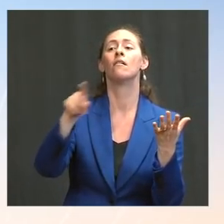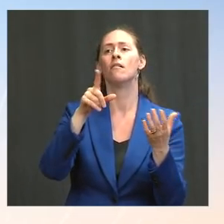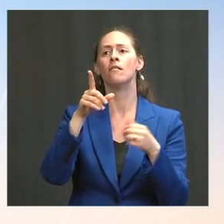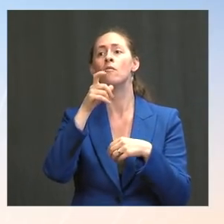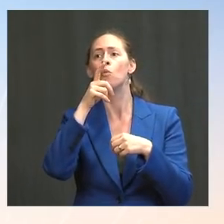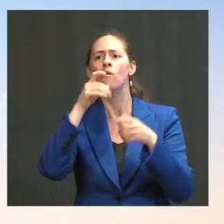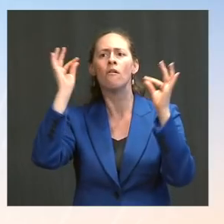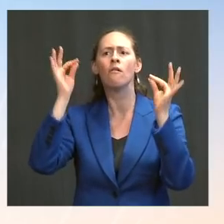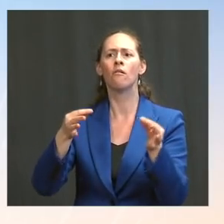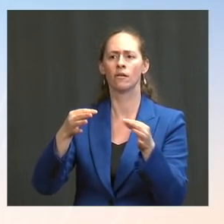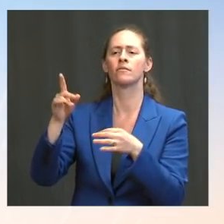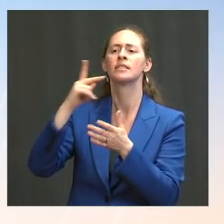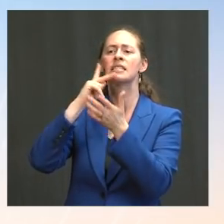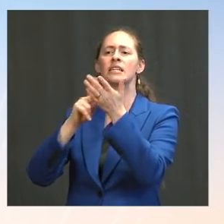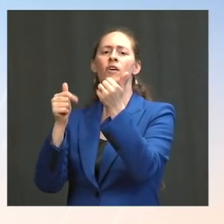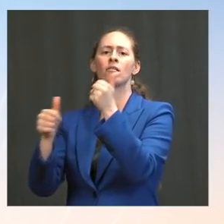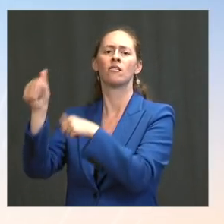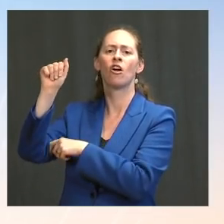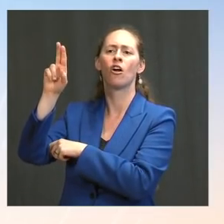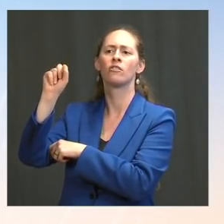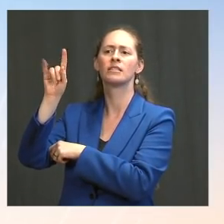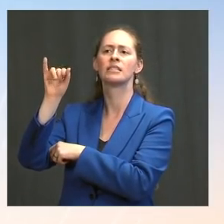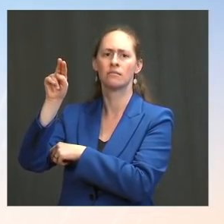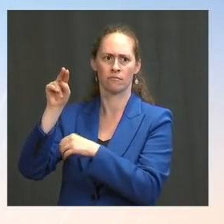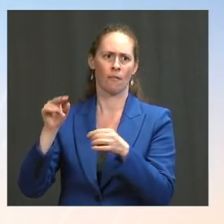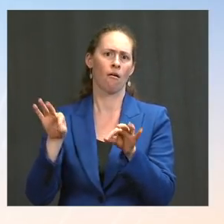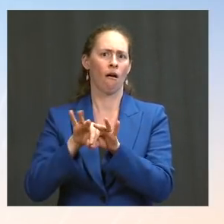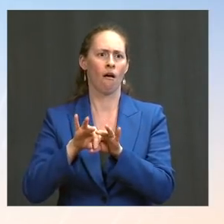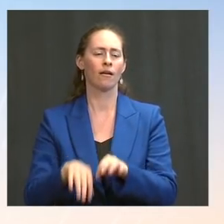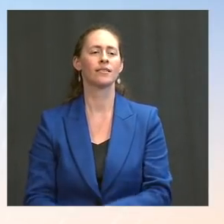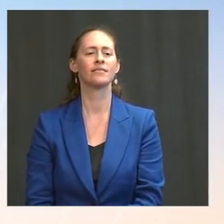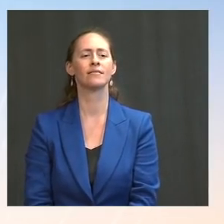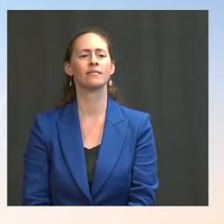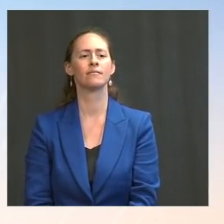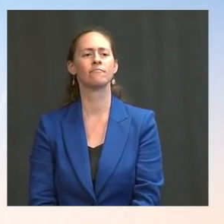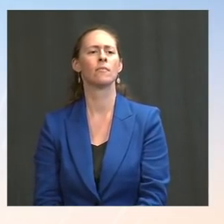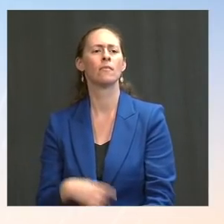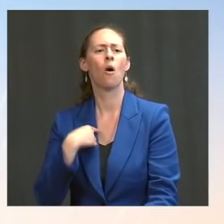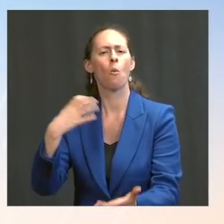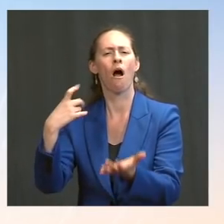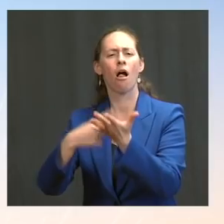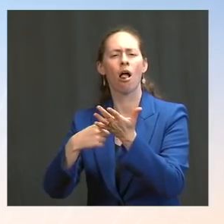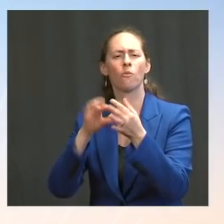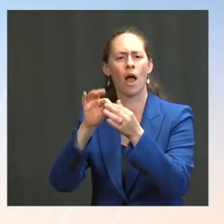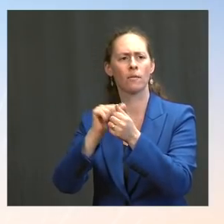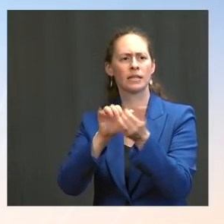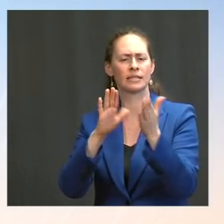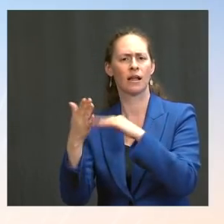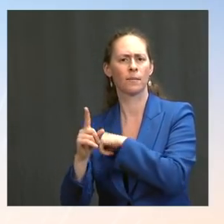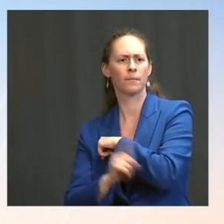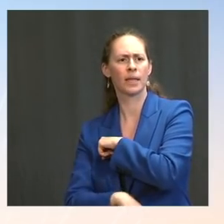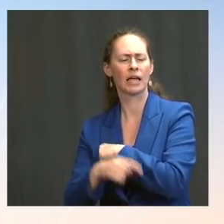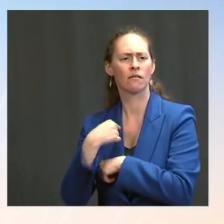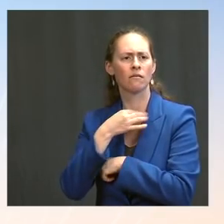The Press: Same two subjects. First, to the death penalty: There had been a campaign pledge to introduce legislation to end the federal death penalty.